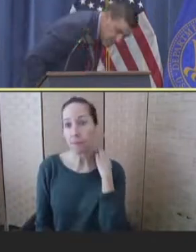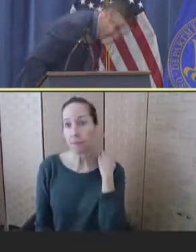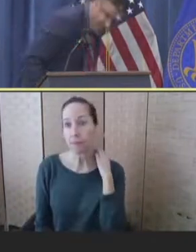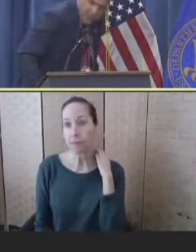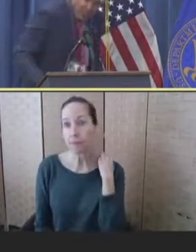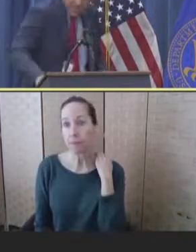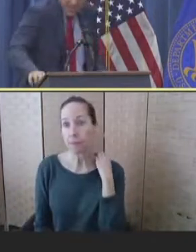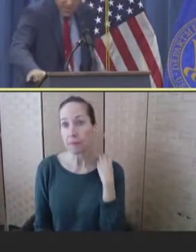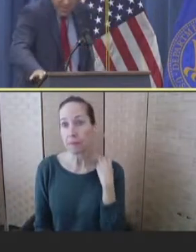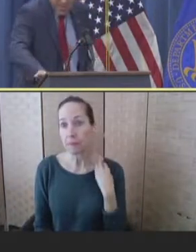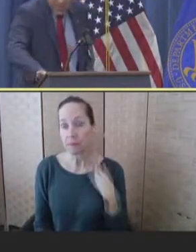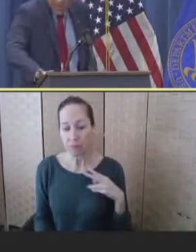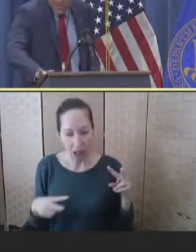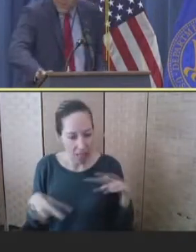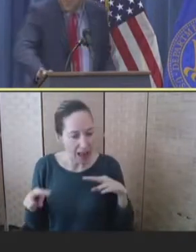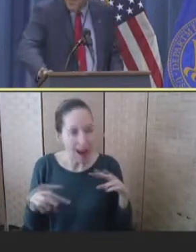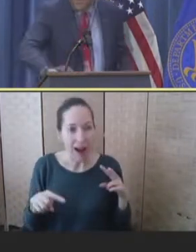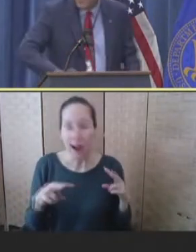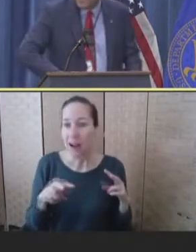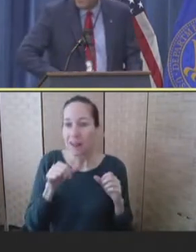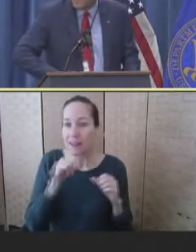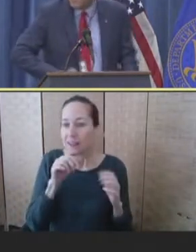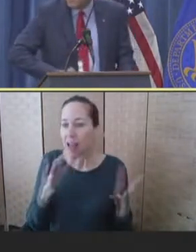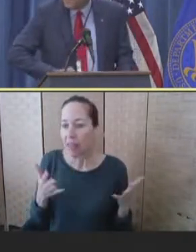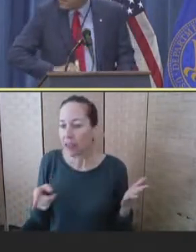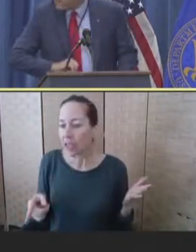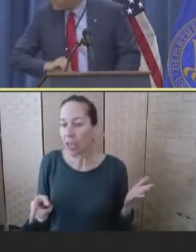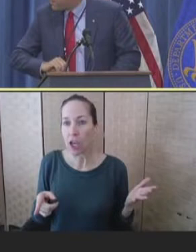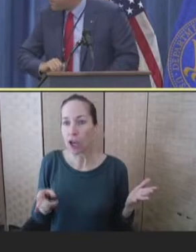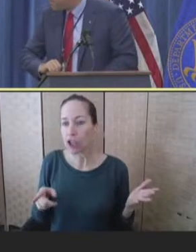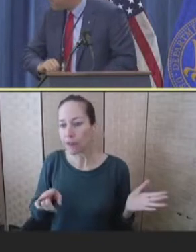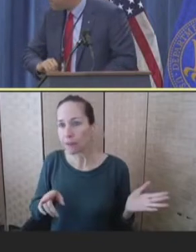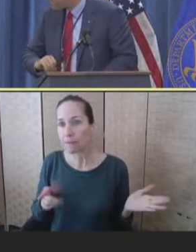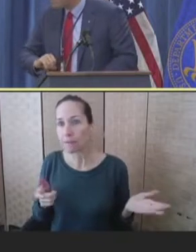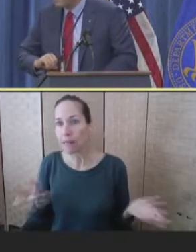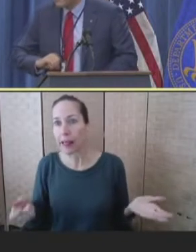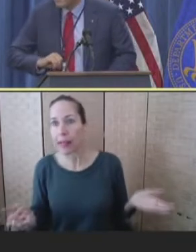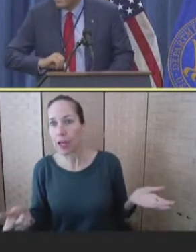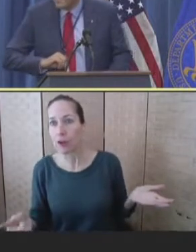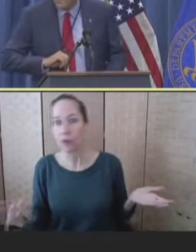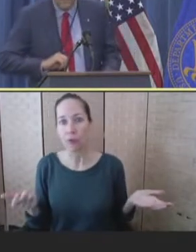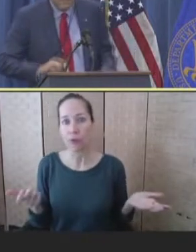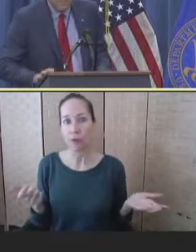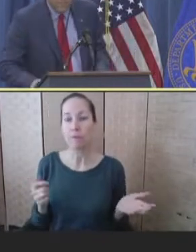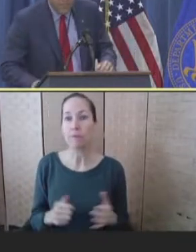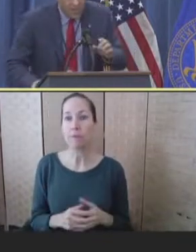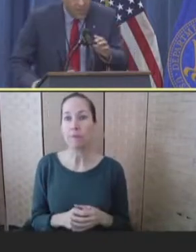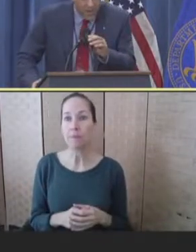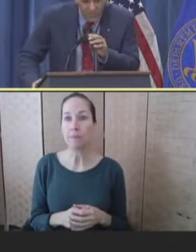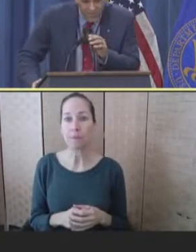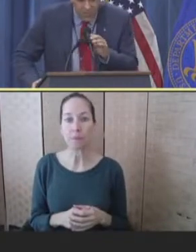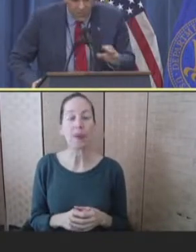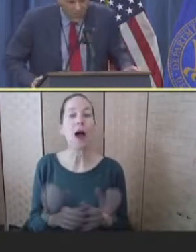There's nothing here. Just a little clicker on the side. Okay. That'll work.